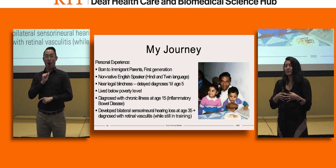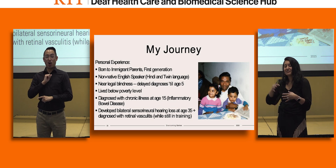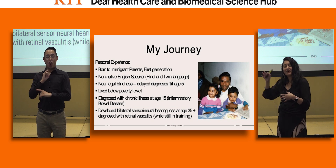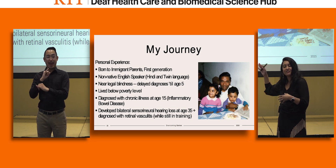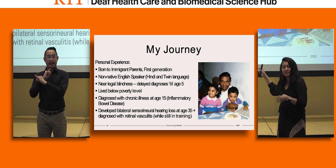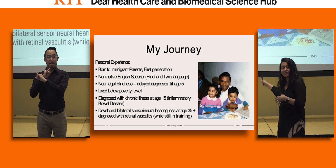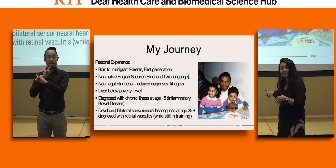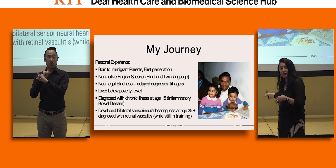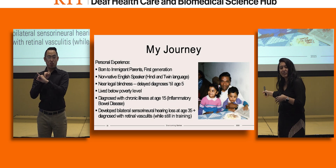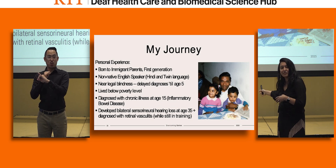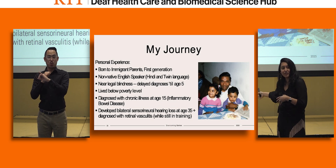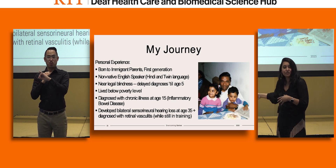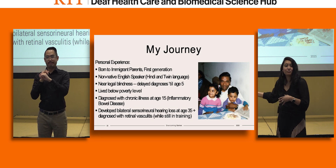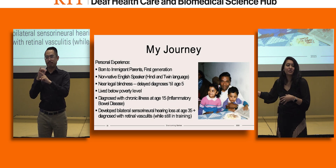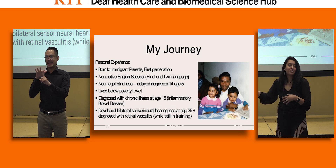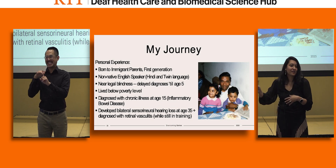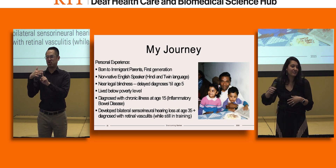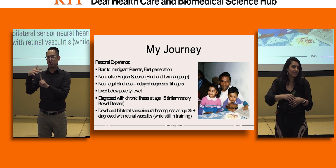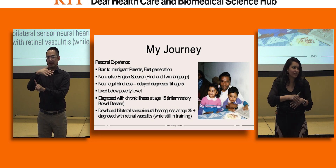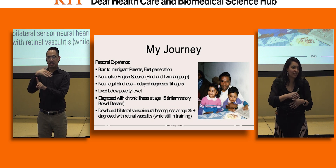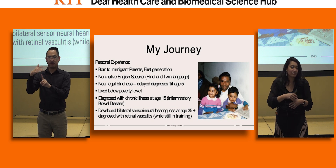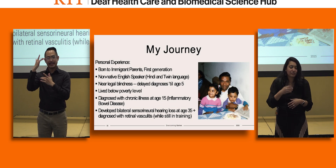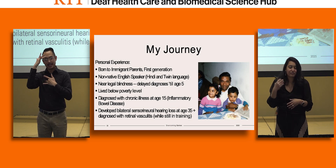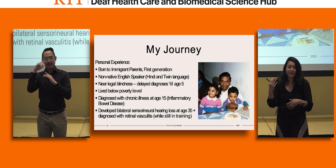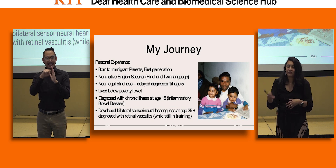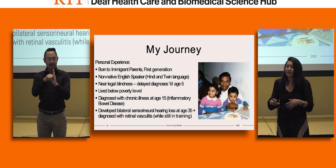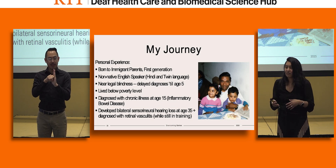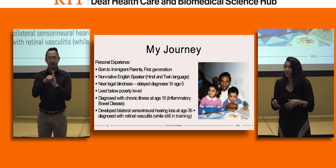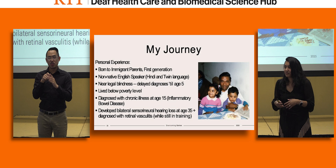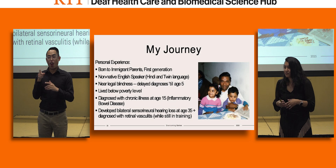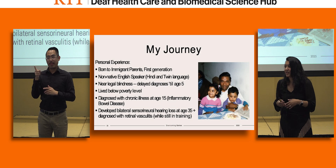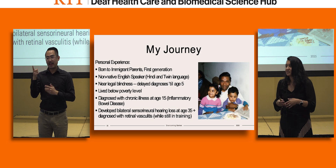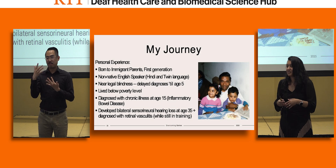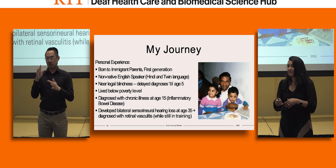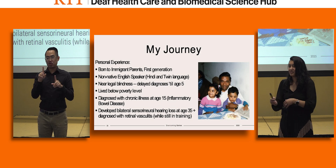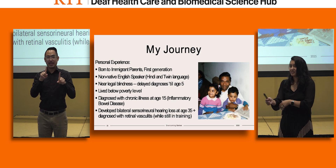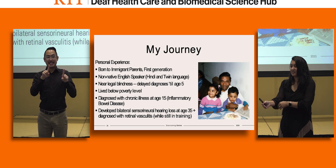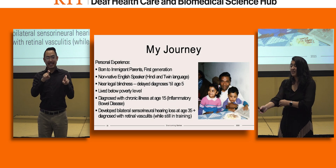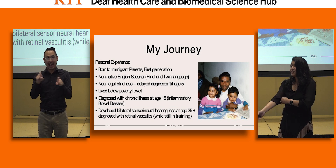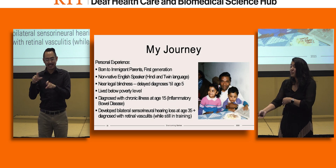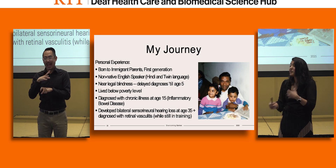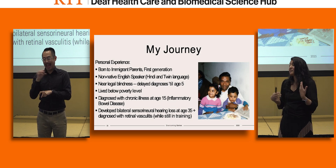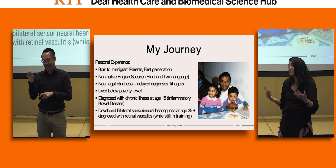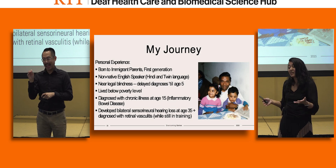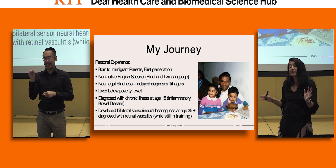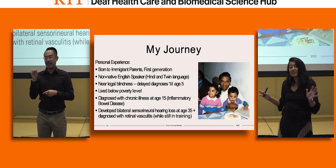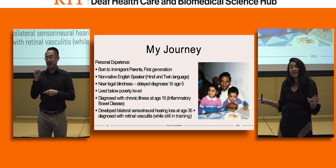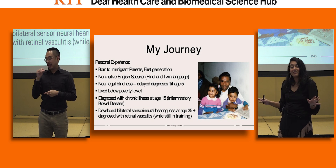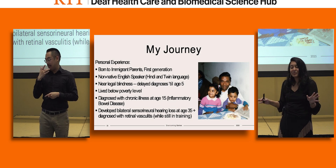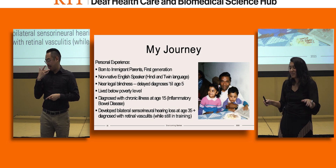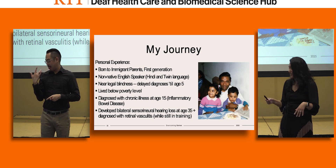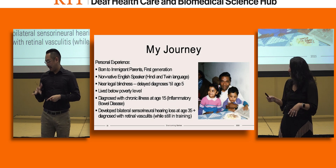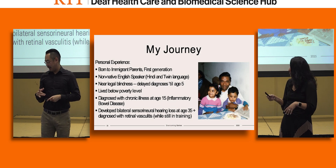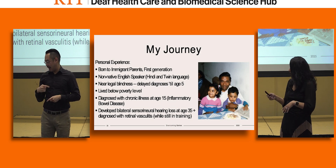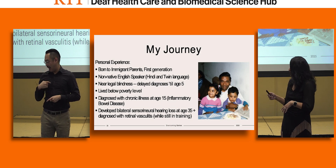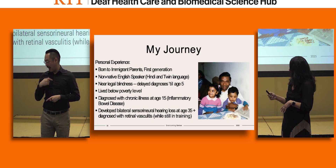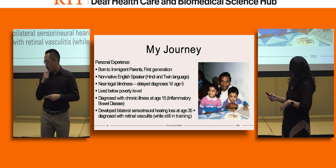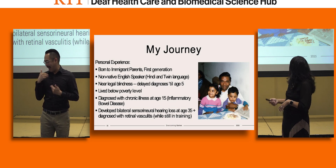I was tested from a vision perspective and also found to have retinal vasculitis, from which I'm thankfully asymptomatic.